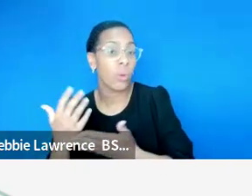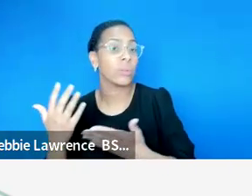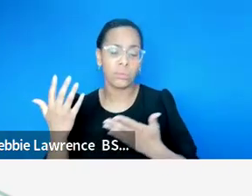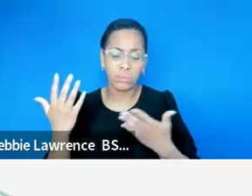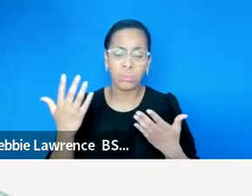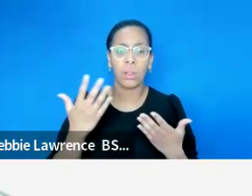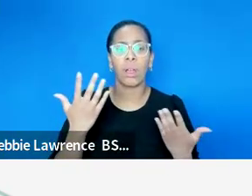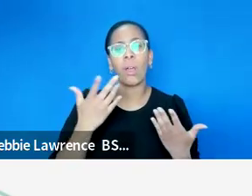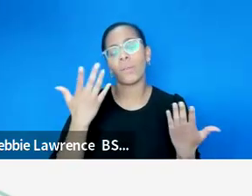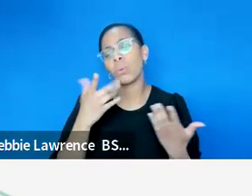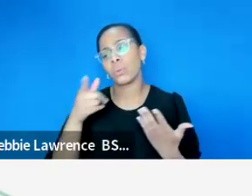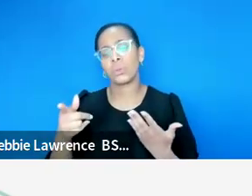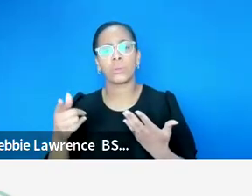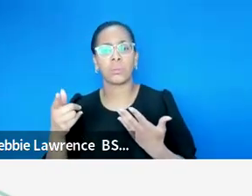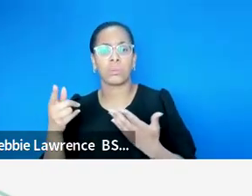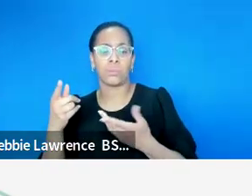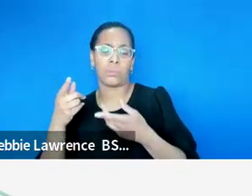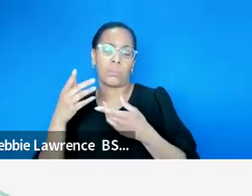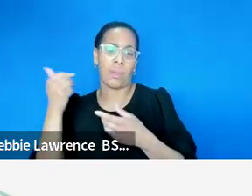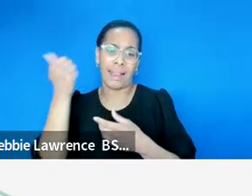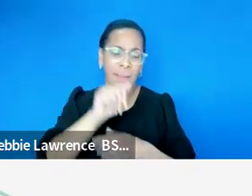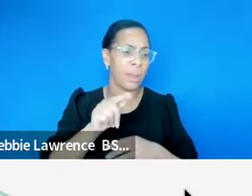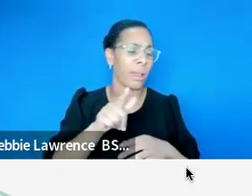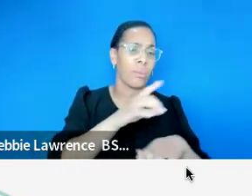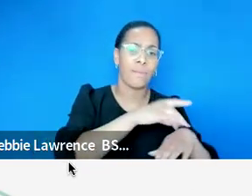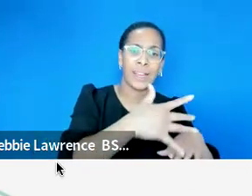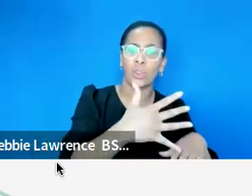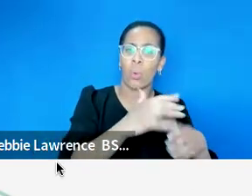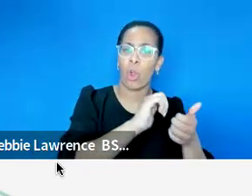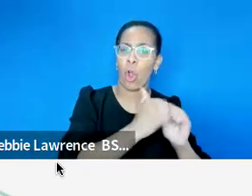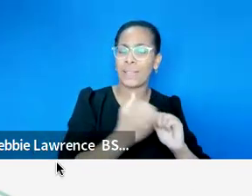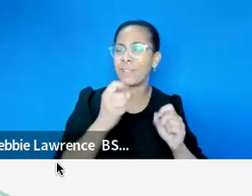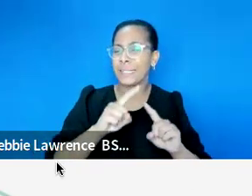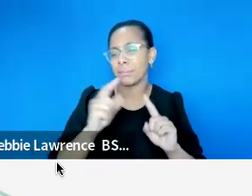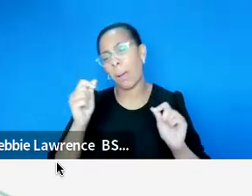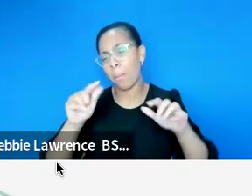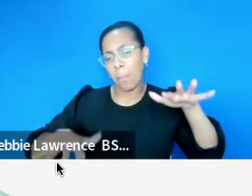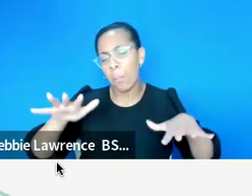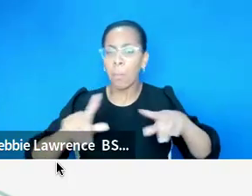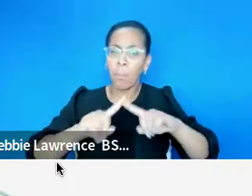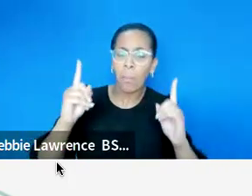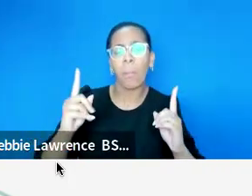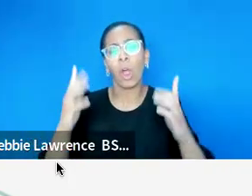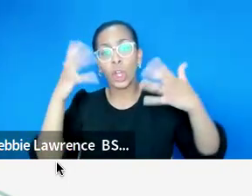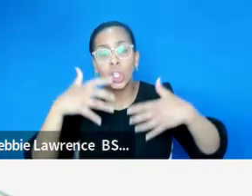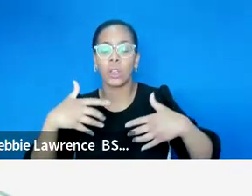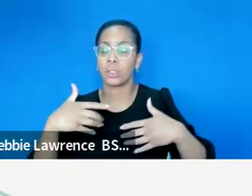have some different concerns. So when we came to creating the leadership structure for Access Salford,